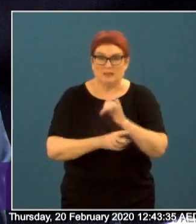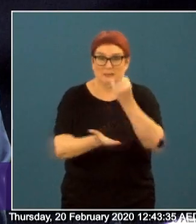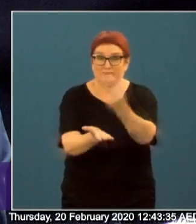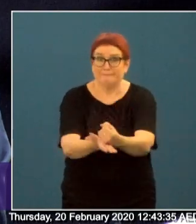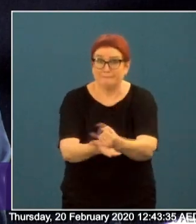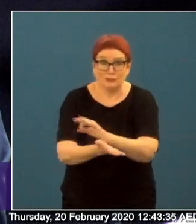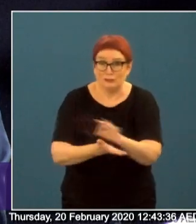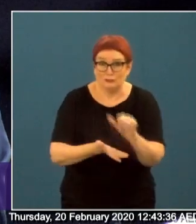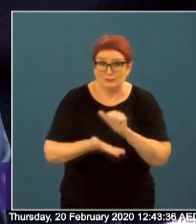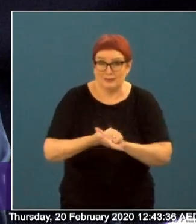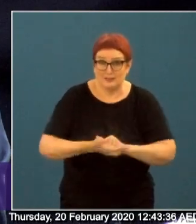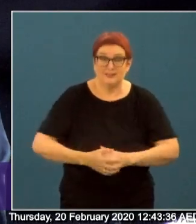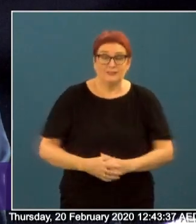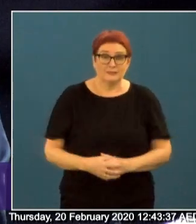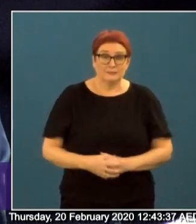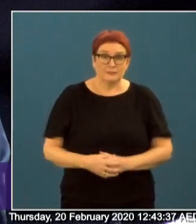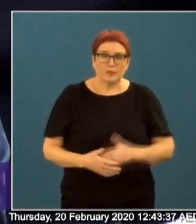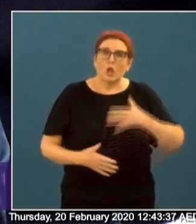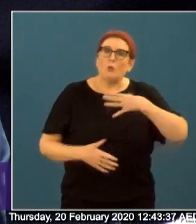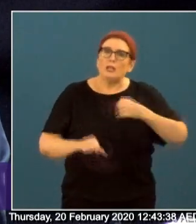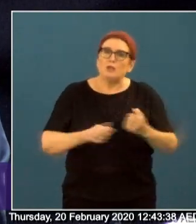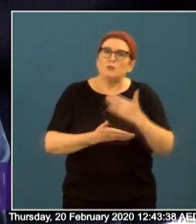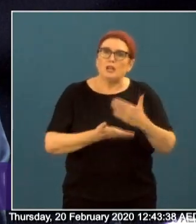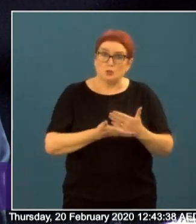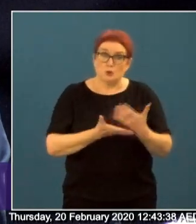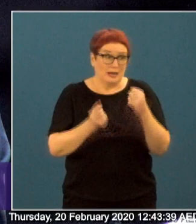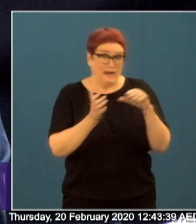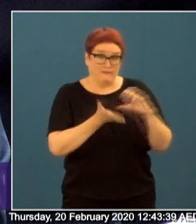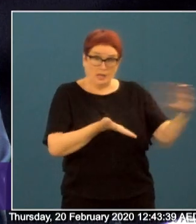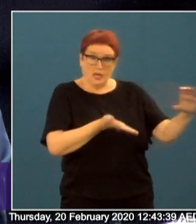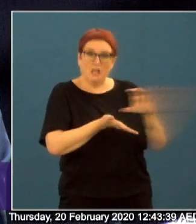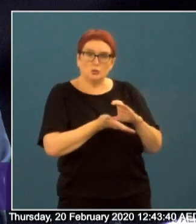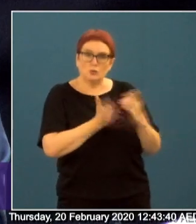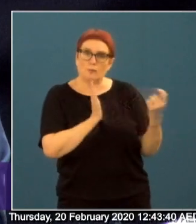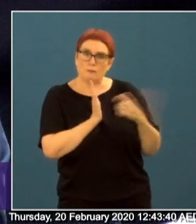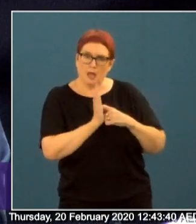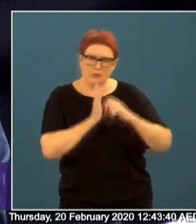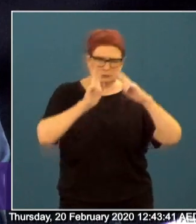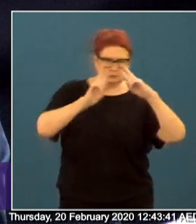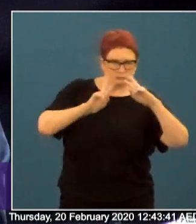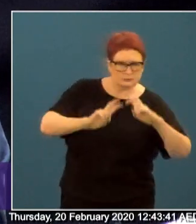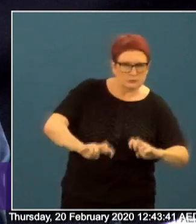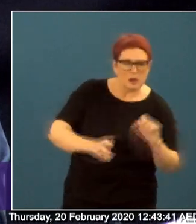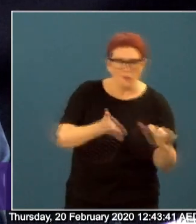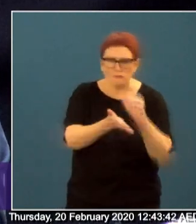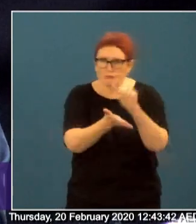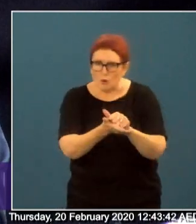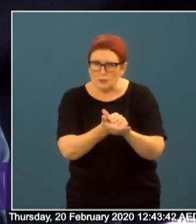and equip the valuation of those initiatives in order to make sure they do the job that is being asked of them.